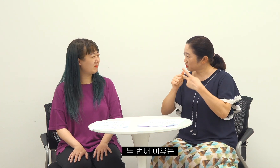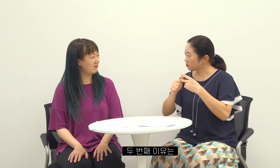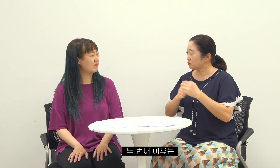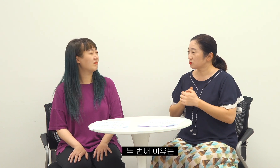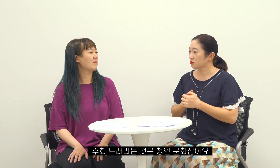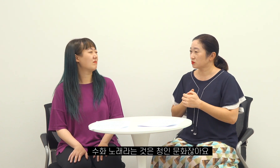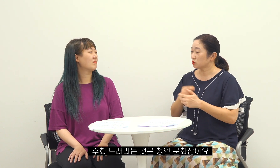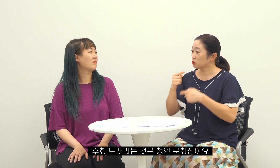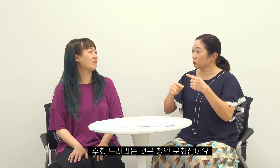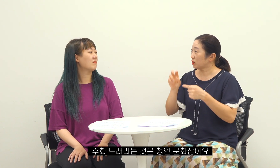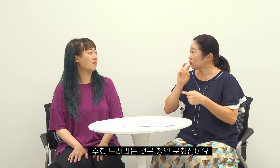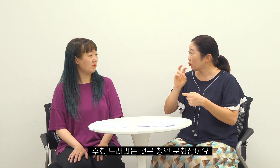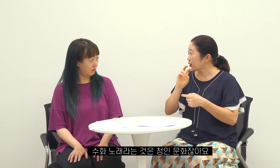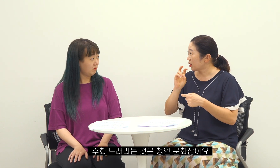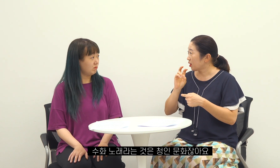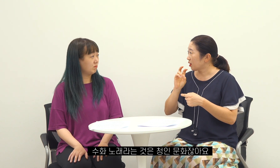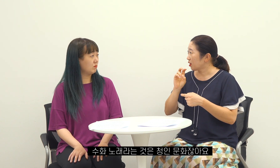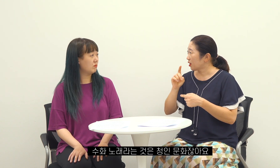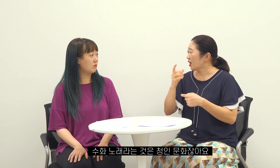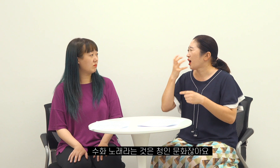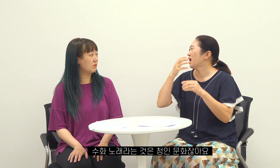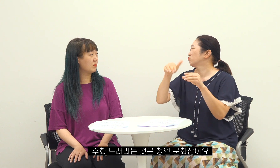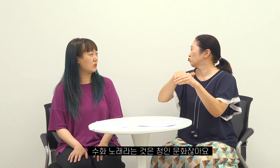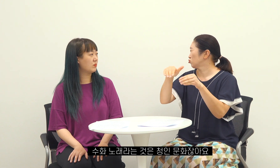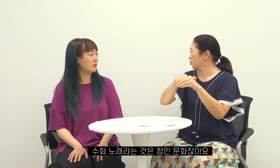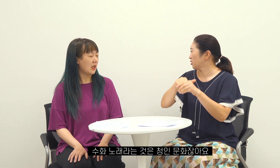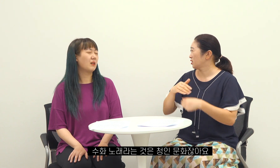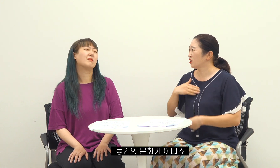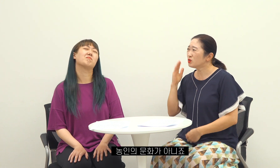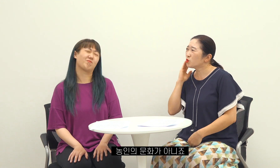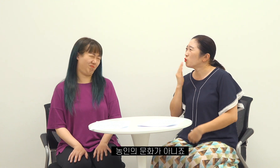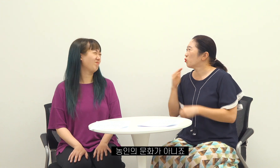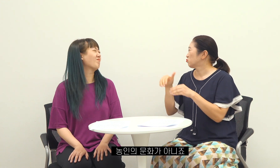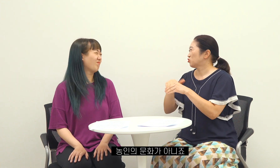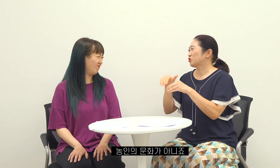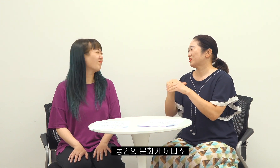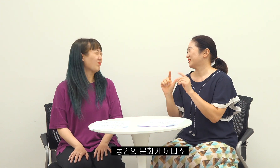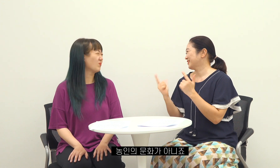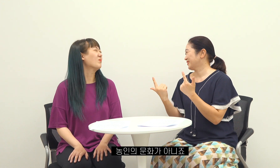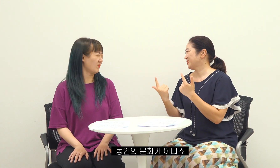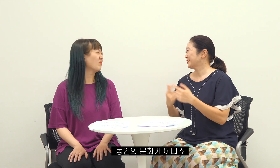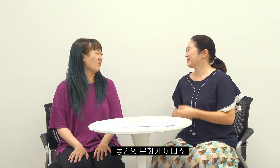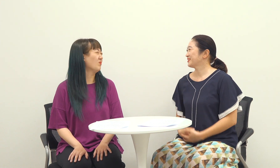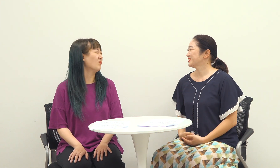The second reason is that sign language singing is a culture of hearing people. It's not a deaf’s culture.